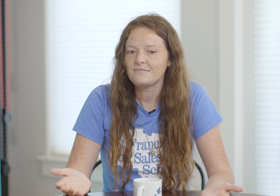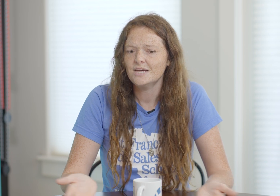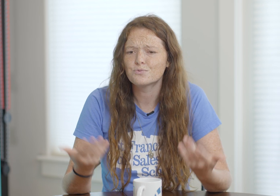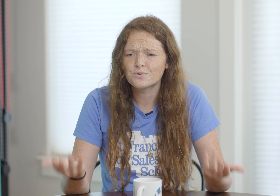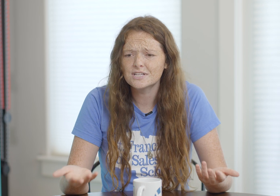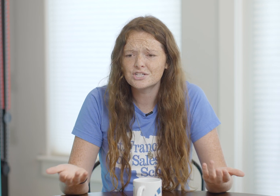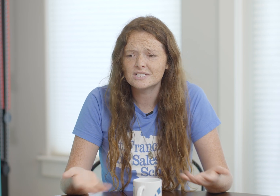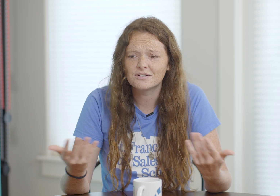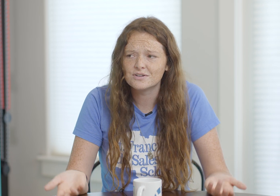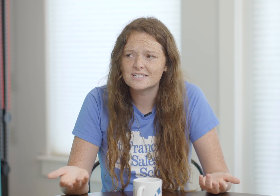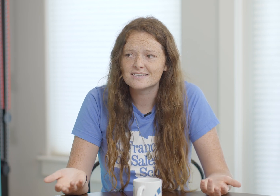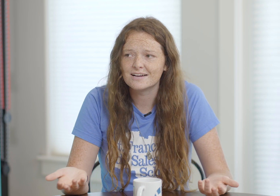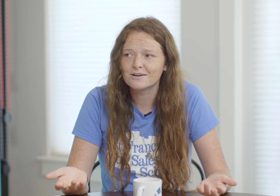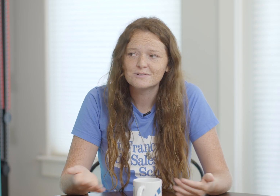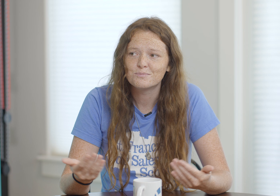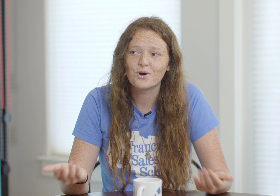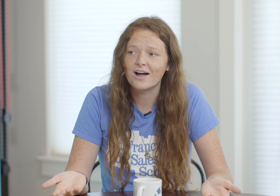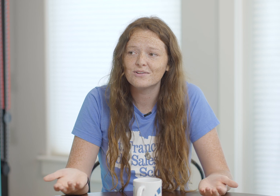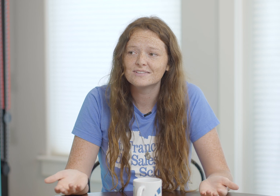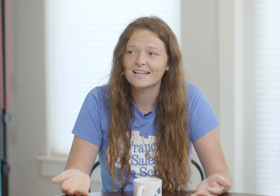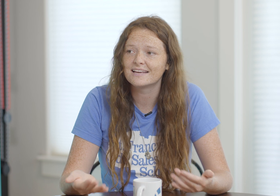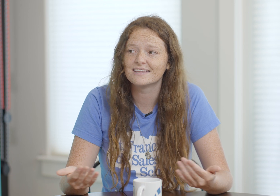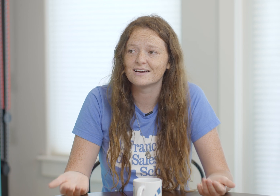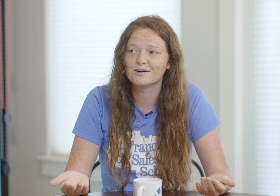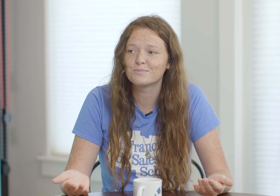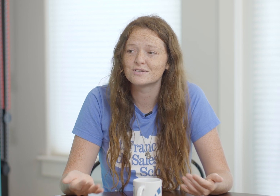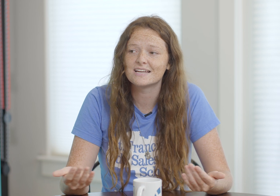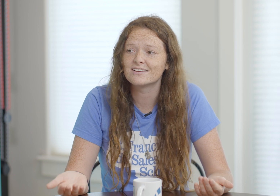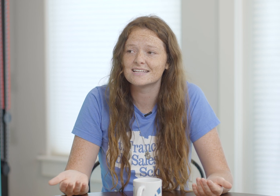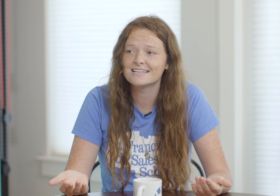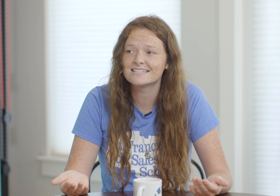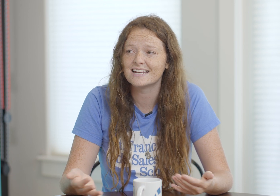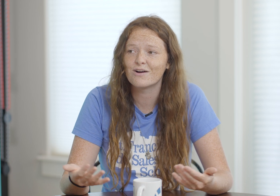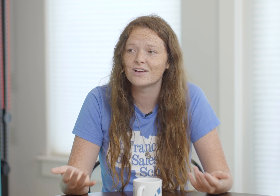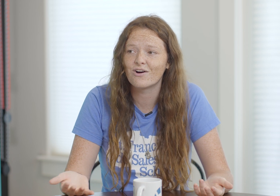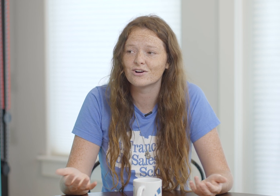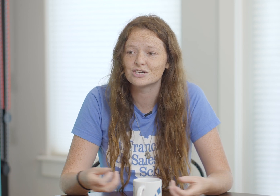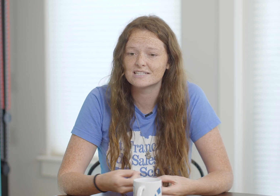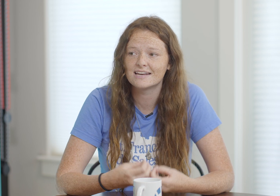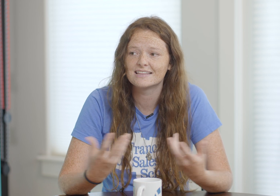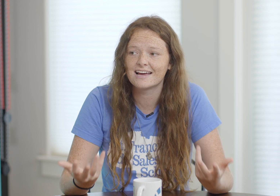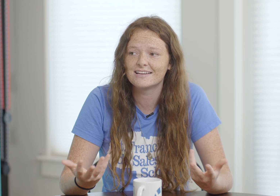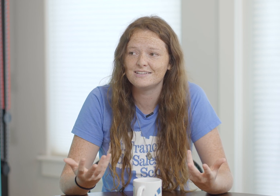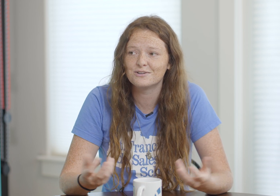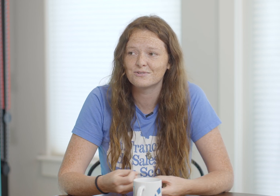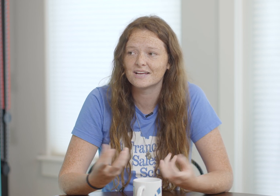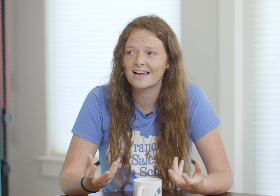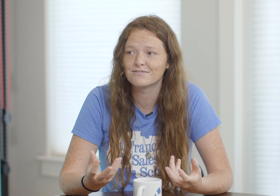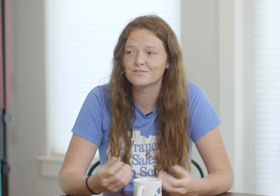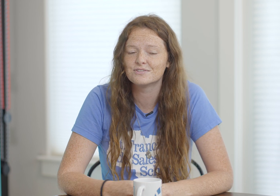it really just increases their morale, like their personalities and how they are just letting that, you know, like have fruits.